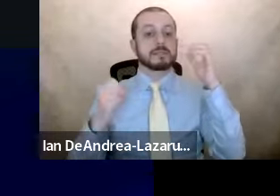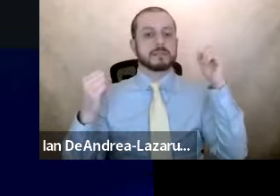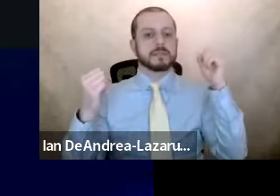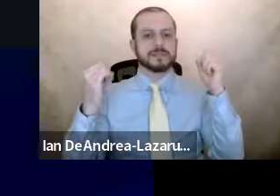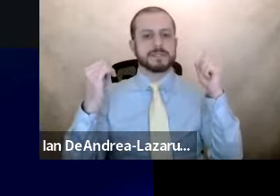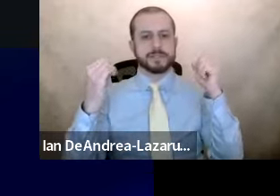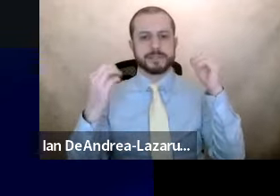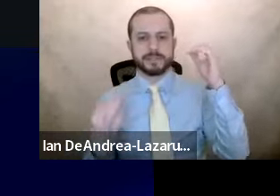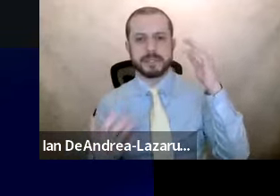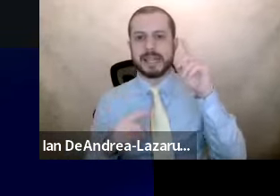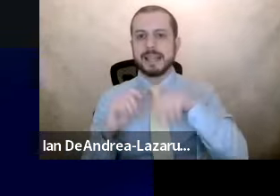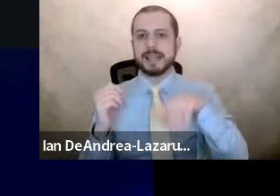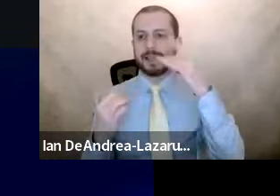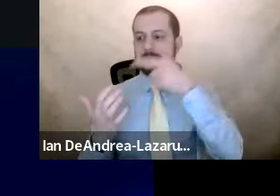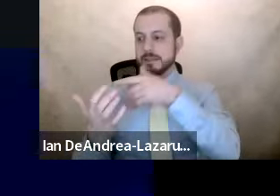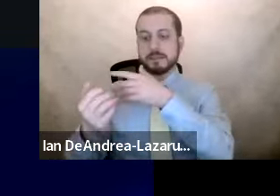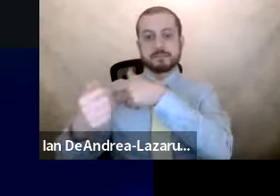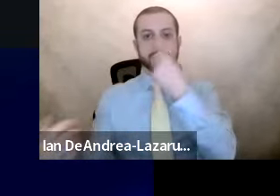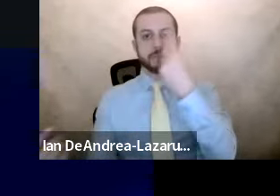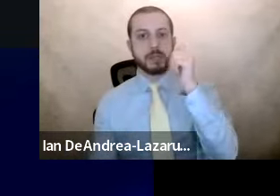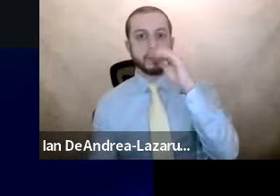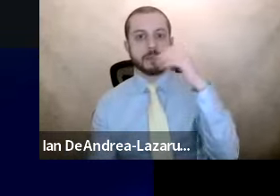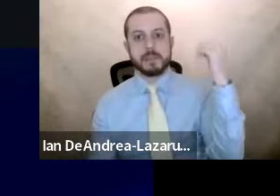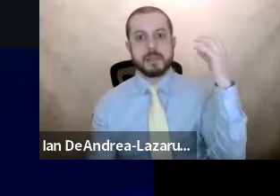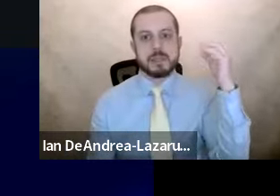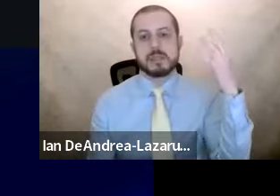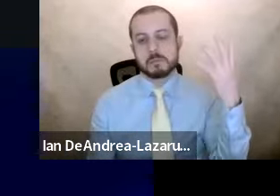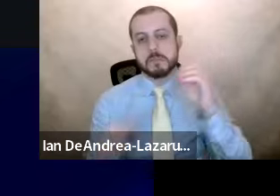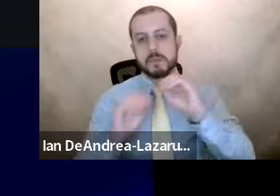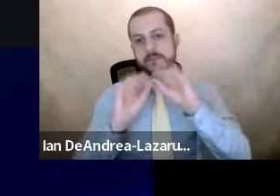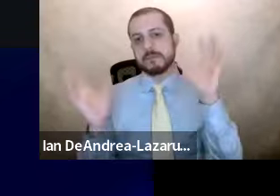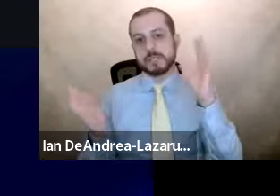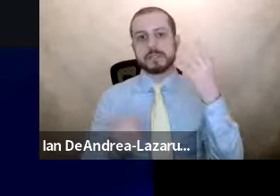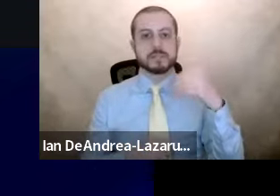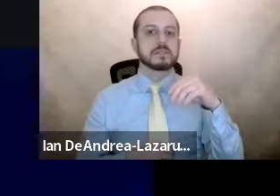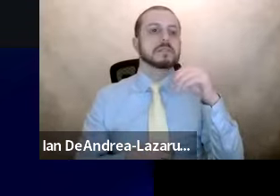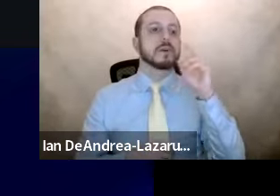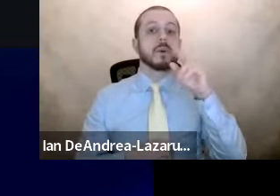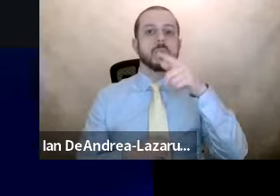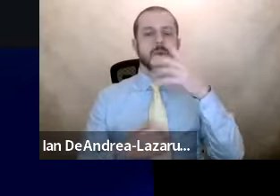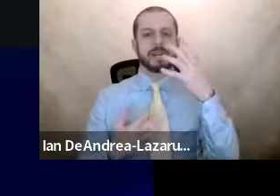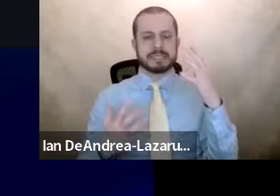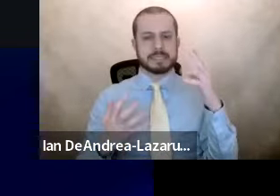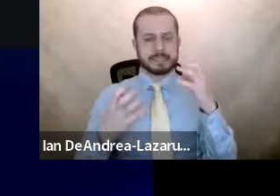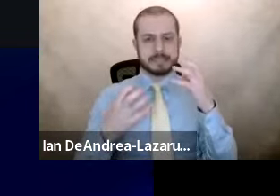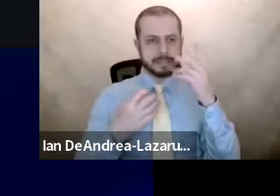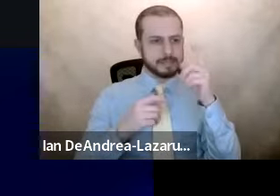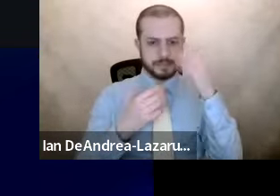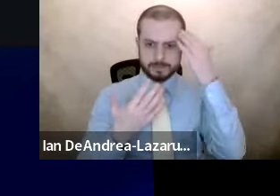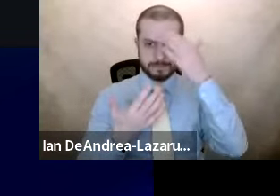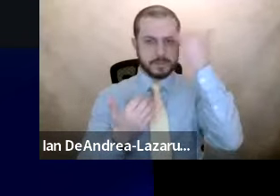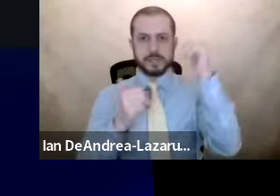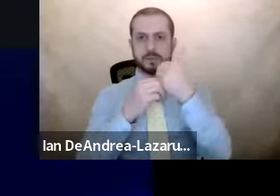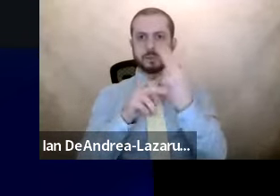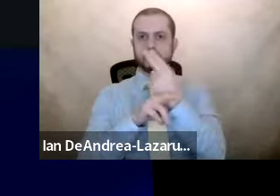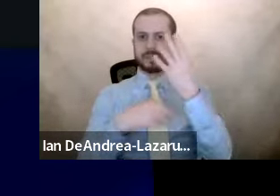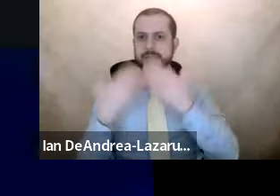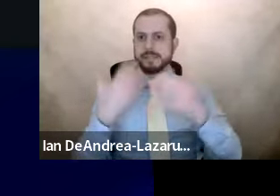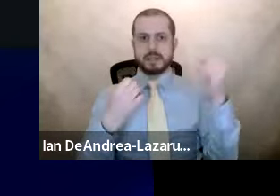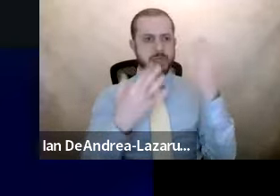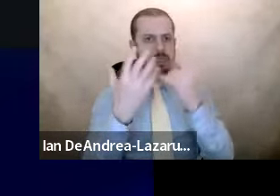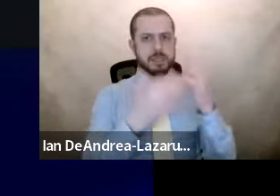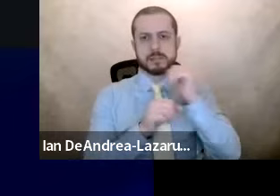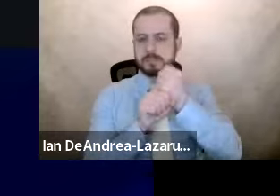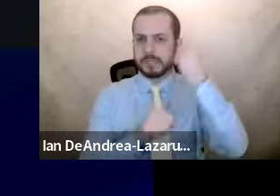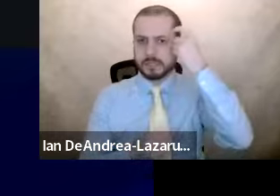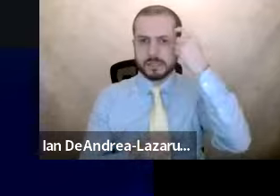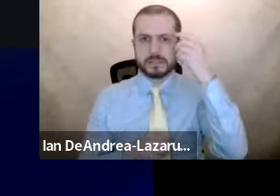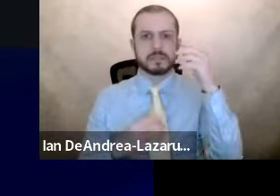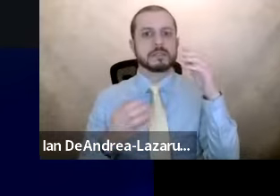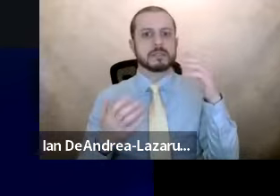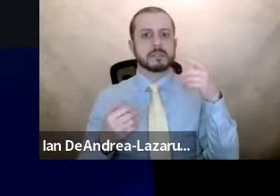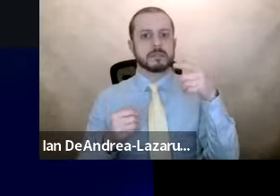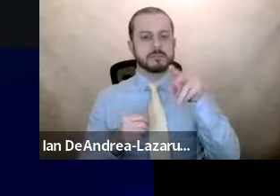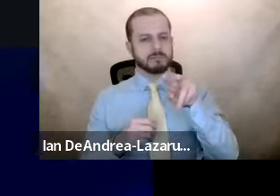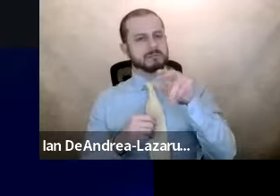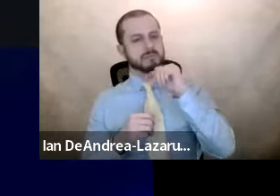And if they can do both of them at the same time with no effort at all, it's unlikely to be a stroke. But if they struggle to lift one armor the other, it's indicative that it may very well be a stroke.